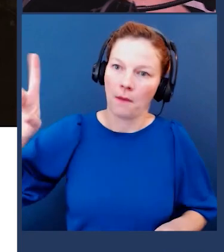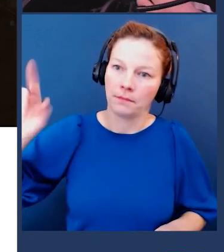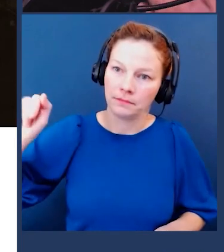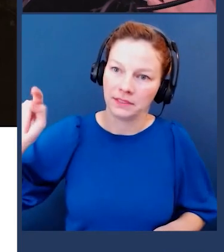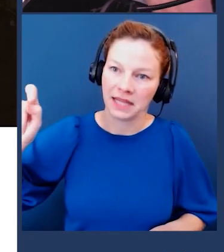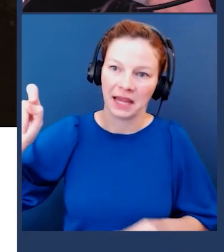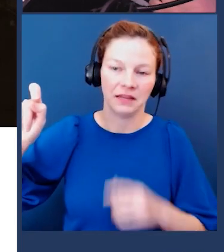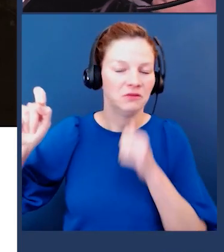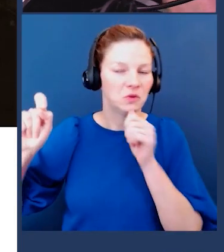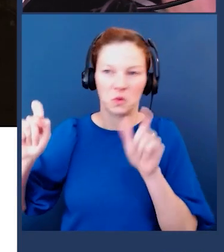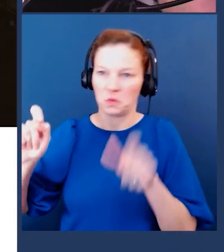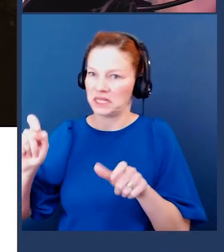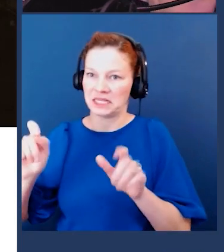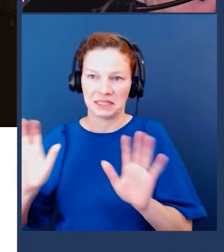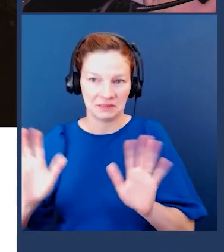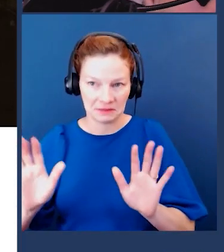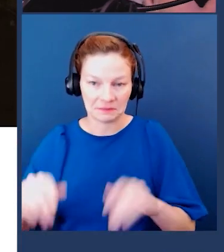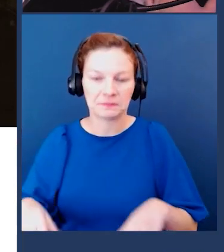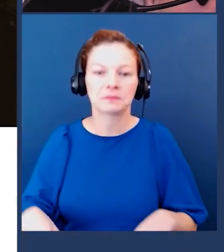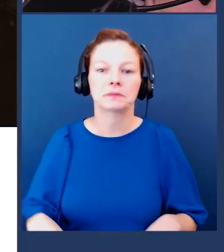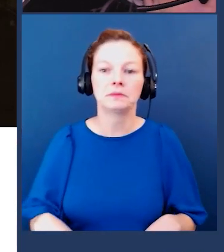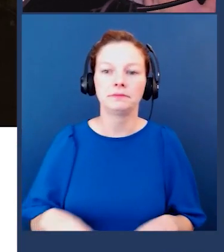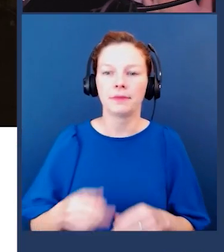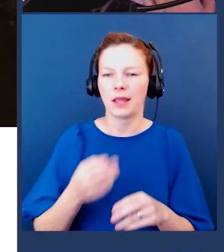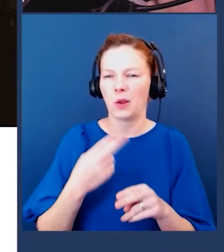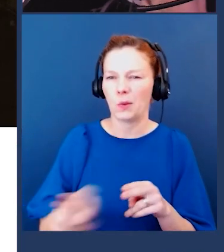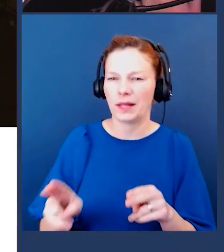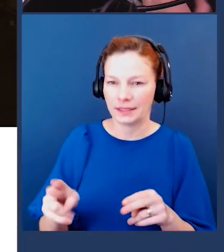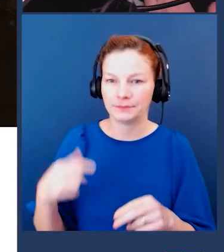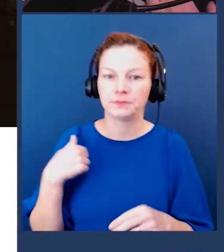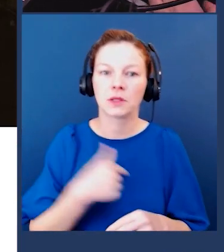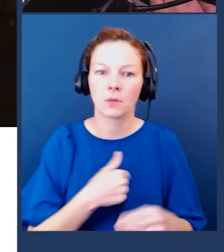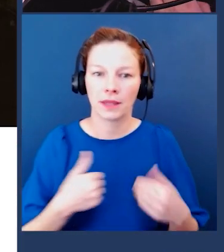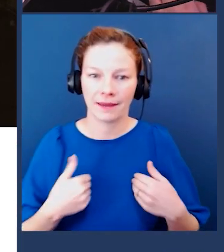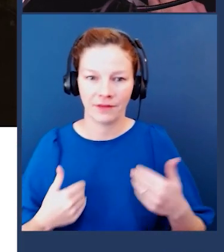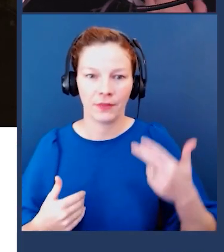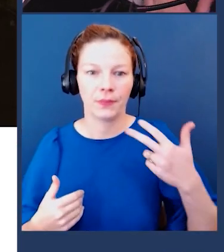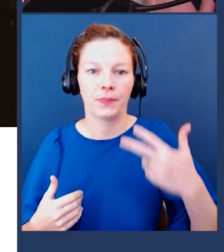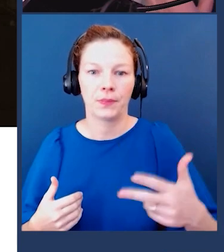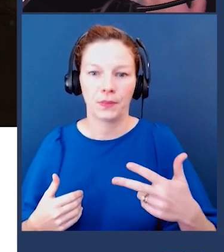So quickly, we basically have three realms of activity.